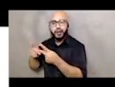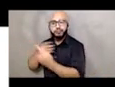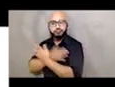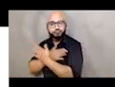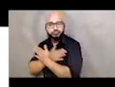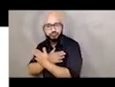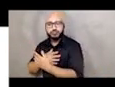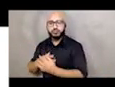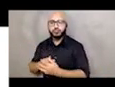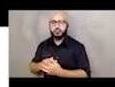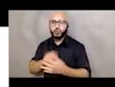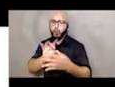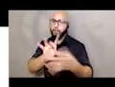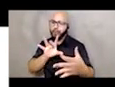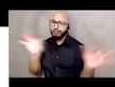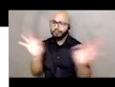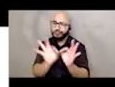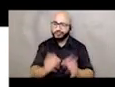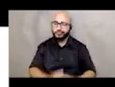Next slide please.